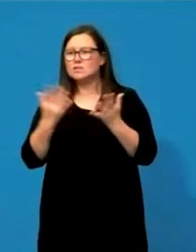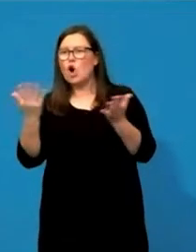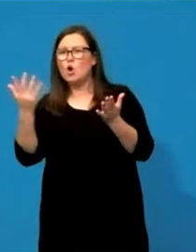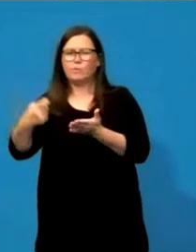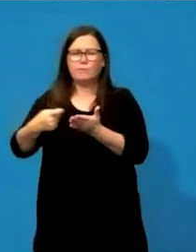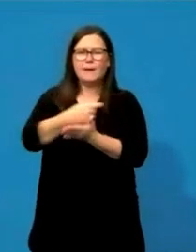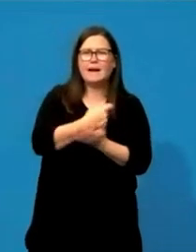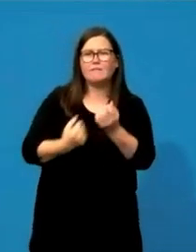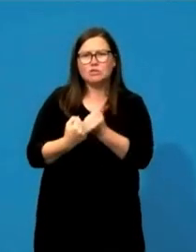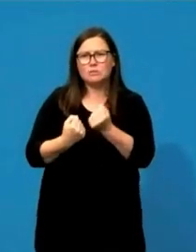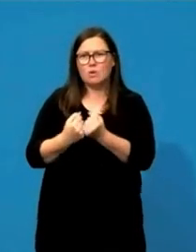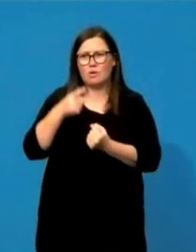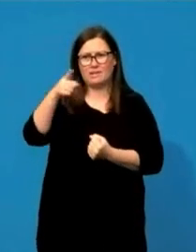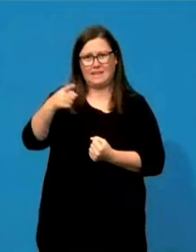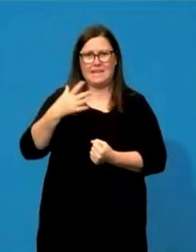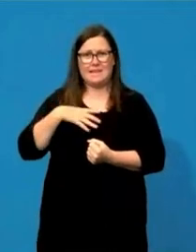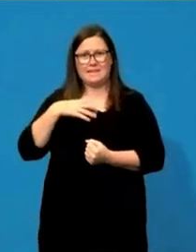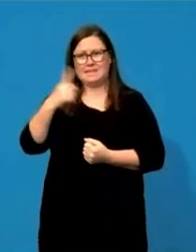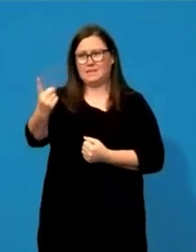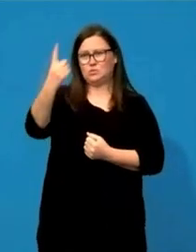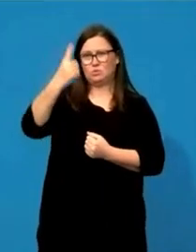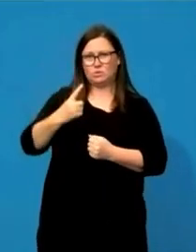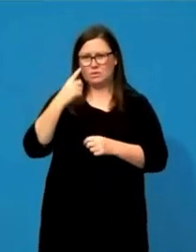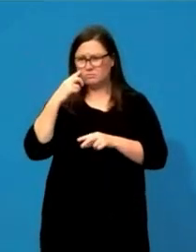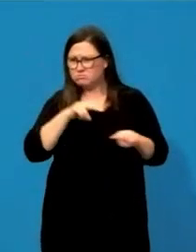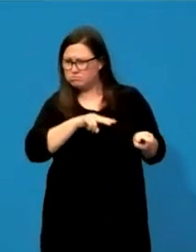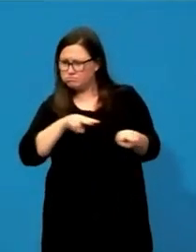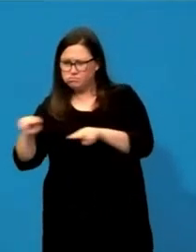really good look at kids because it's not just my grandson.